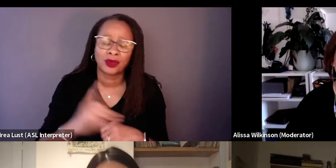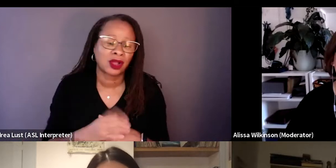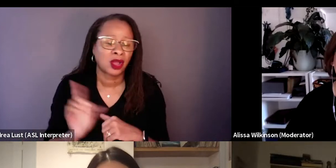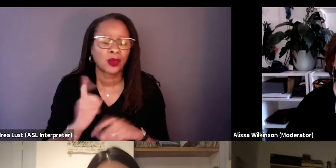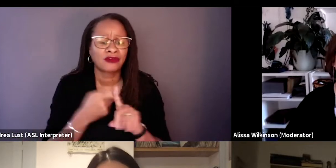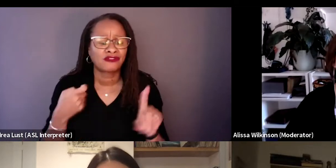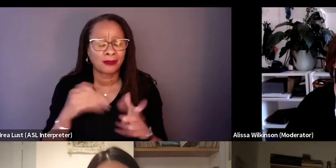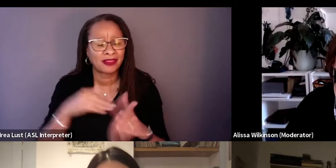from into this project?